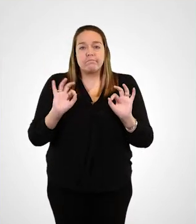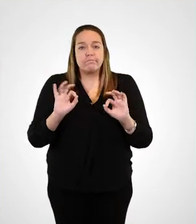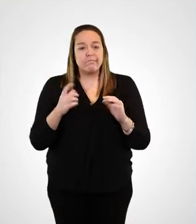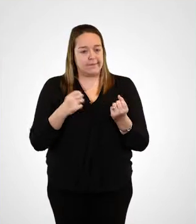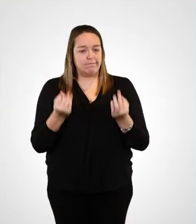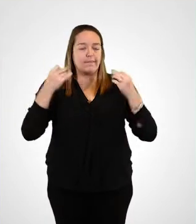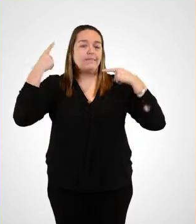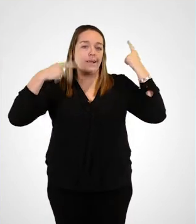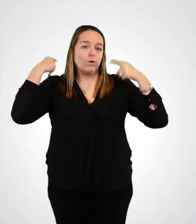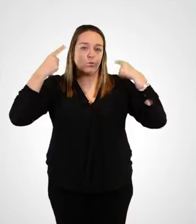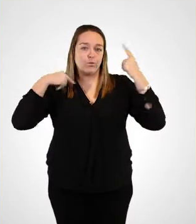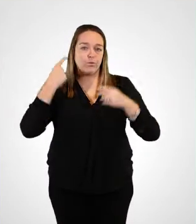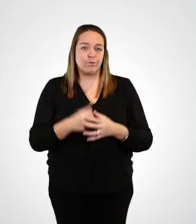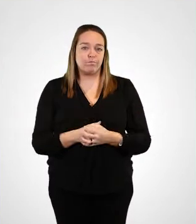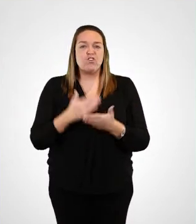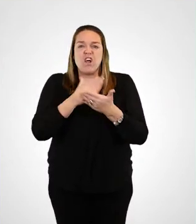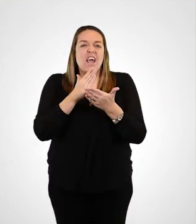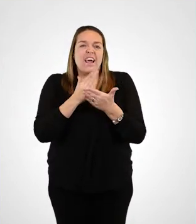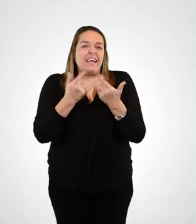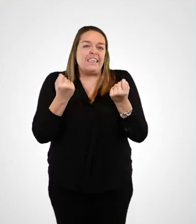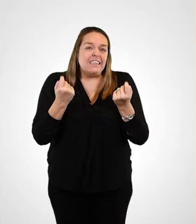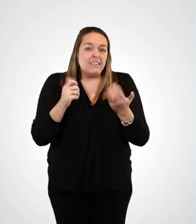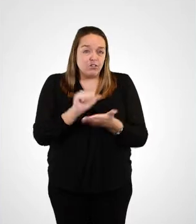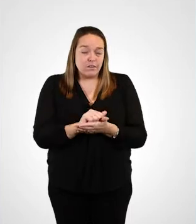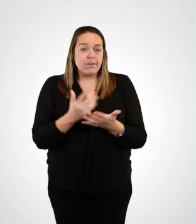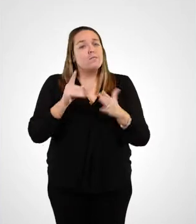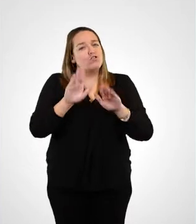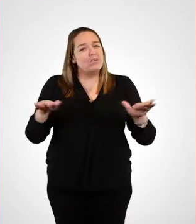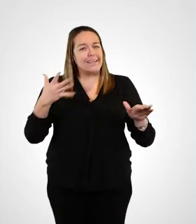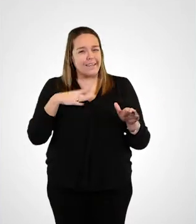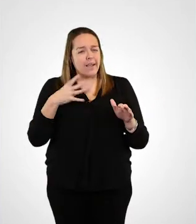or saying no because there was no sound - pretty basic.